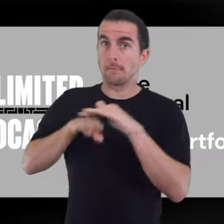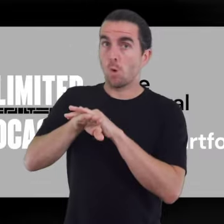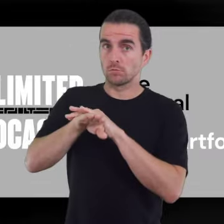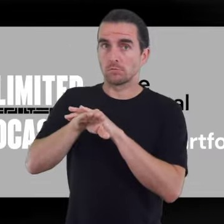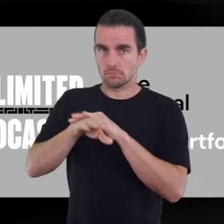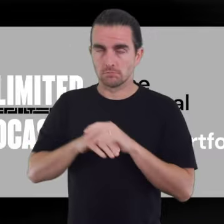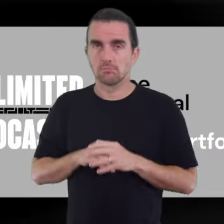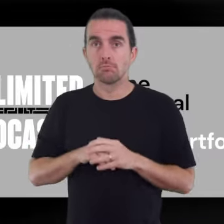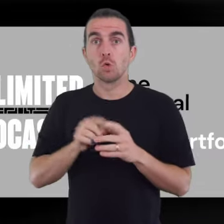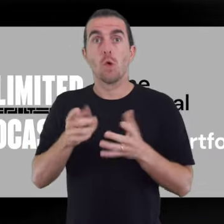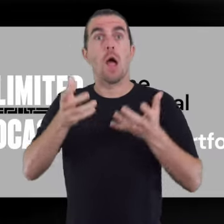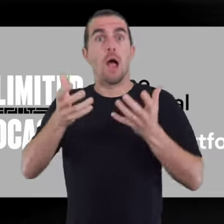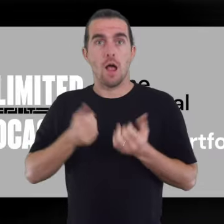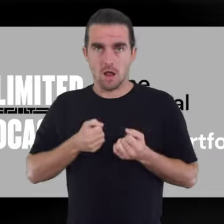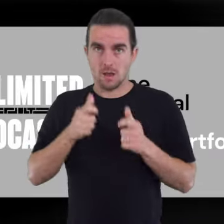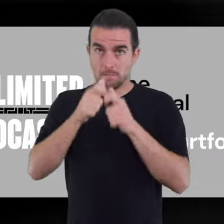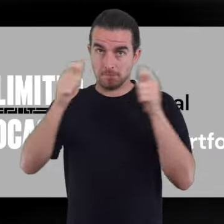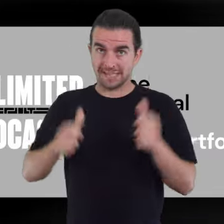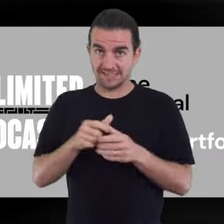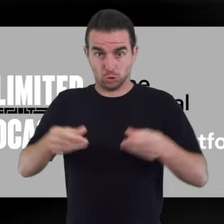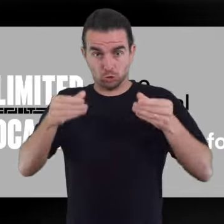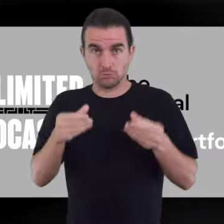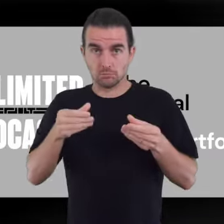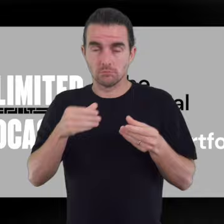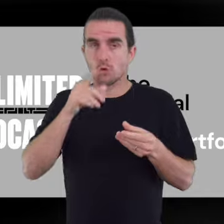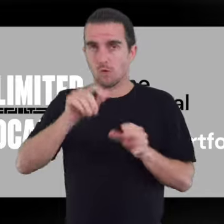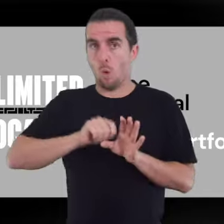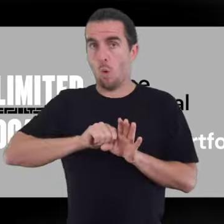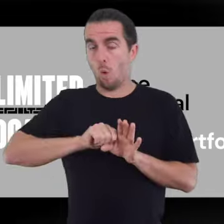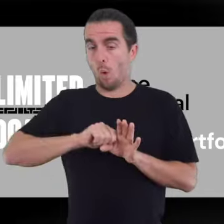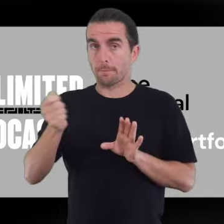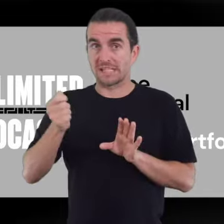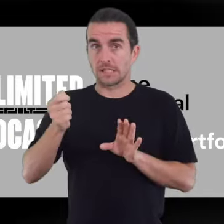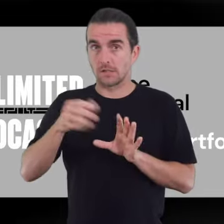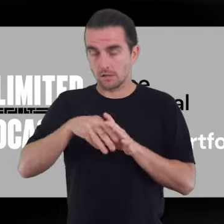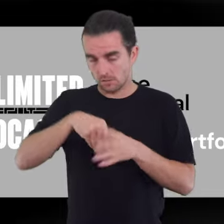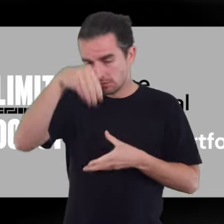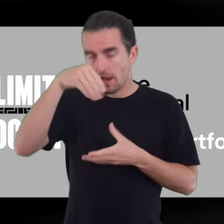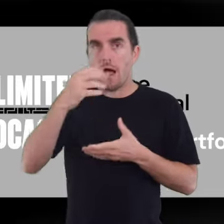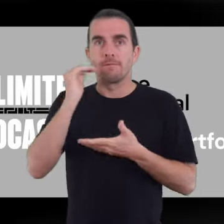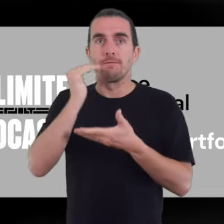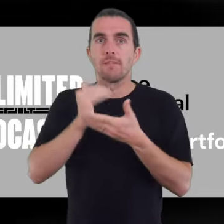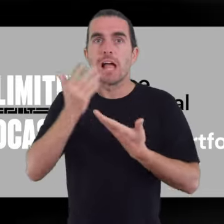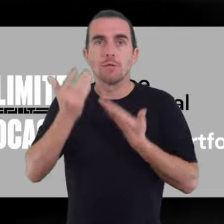or you can get it posted out to you, so that when it arrives in the post, you'll get a package, and you'll open it.